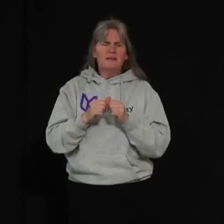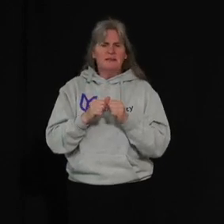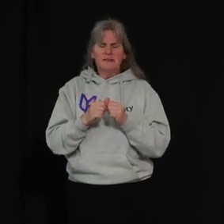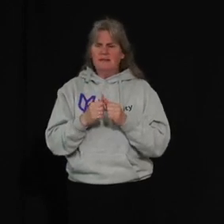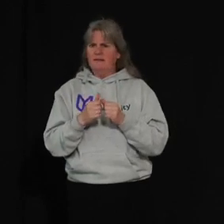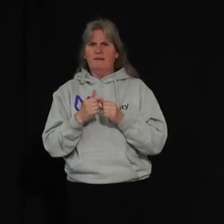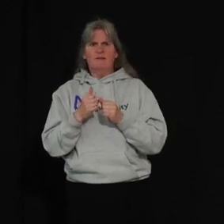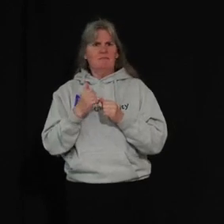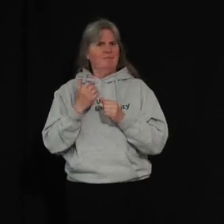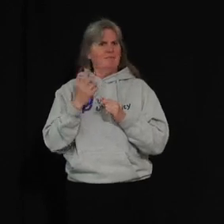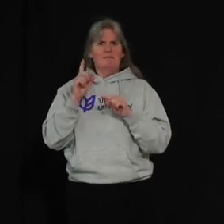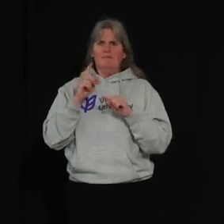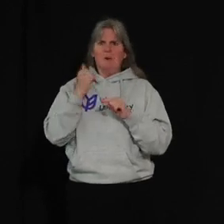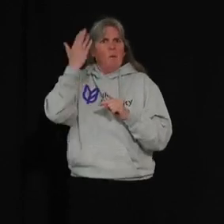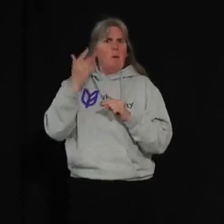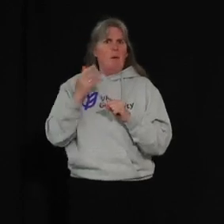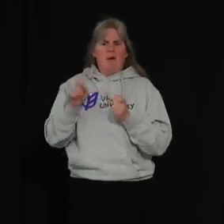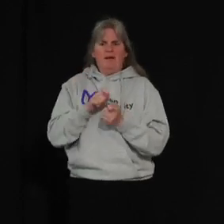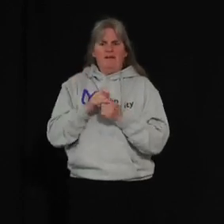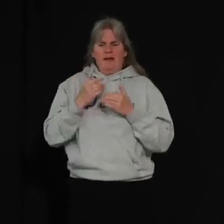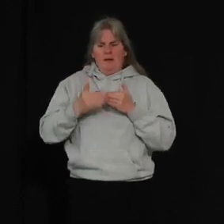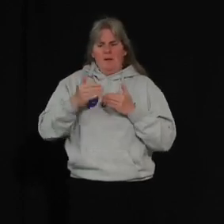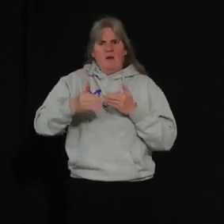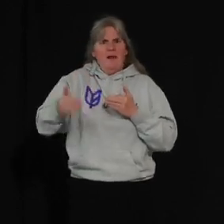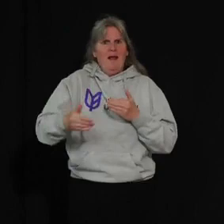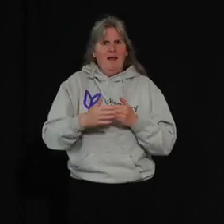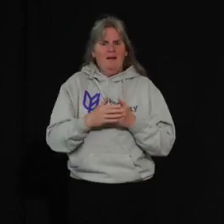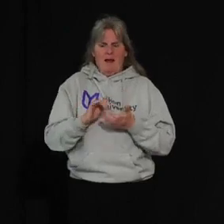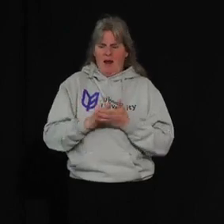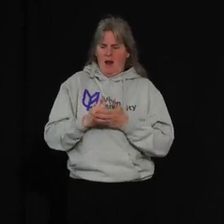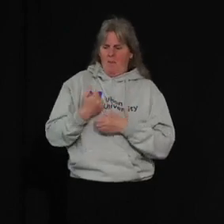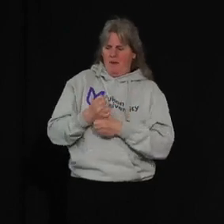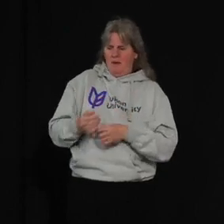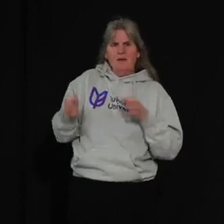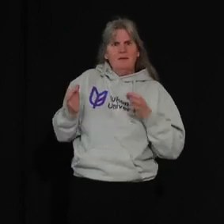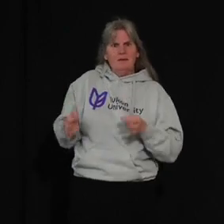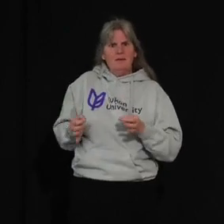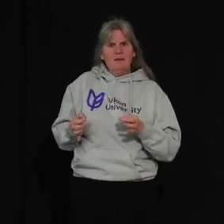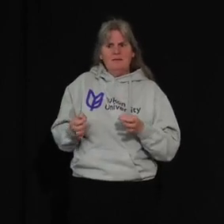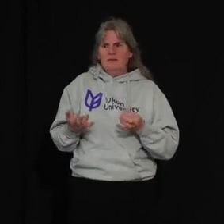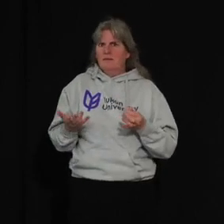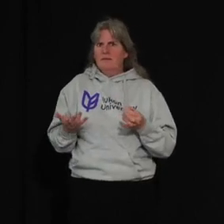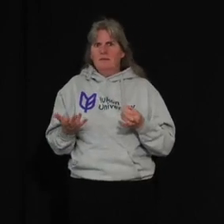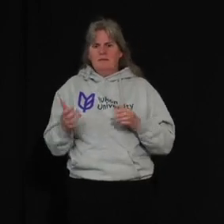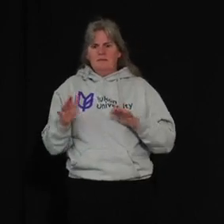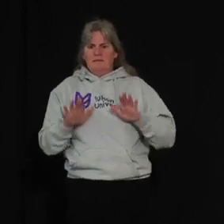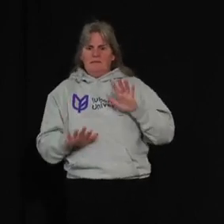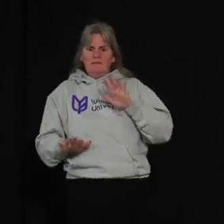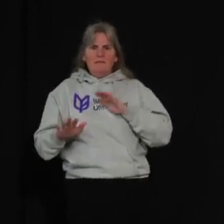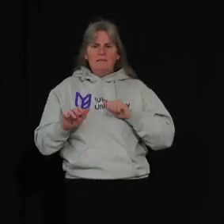uncertainty. And continue our need to make decisions, often bold, sometimes